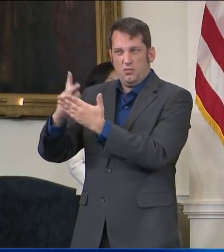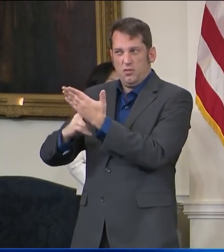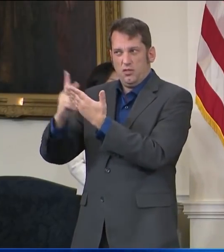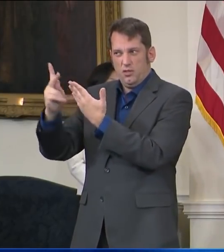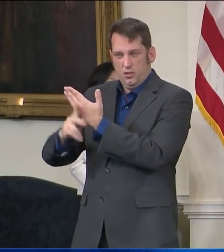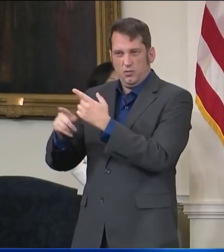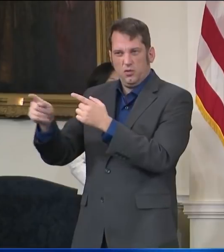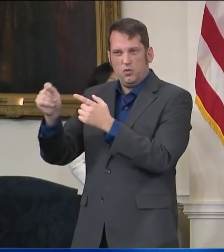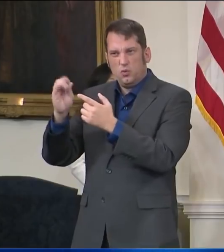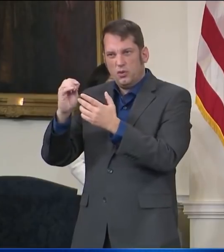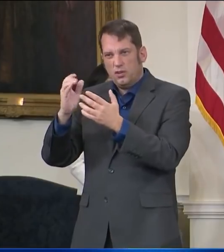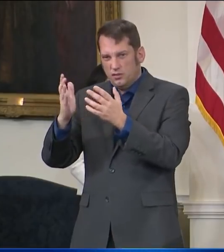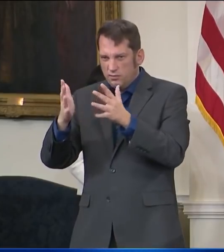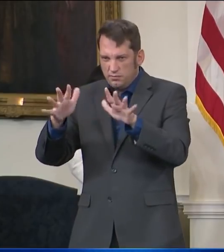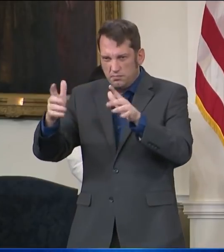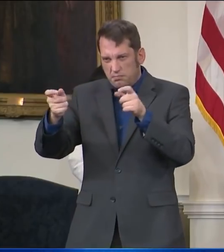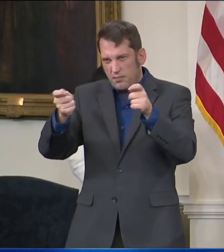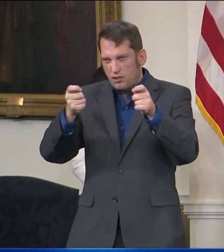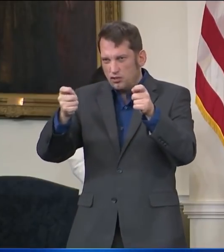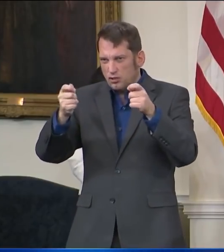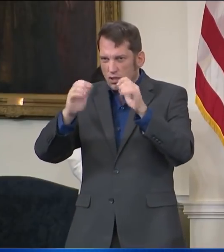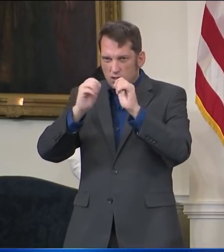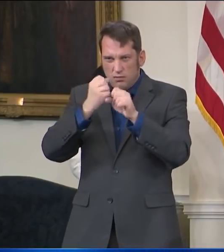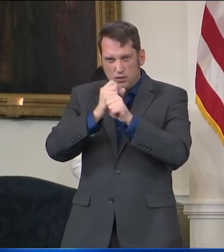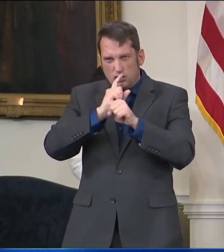TRAUMA IS THE QUINTESSENTIAL.